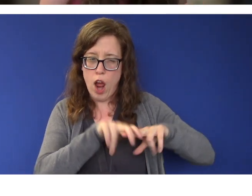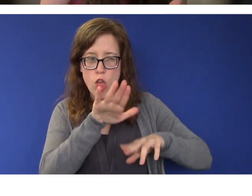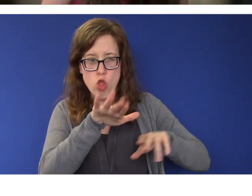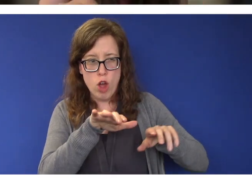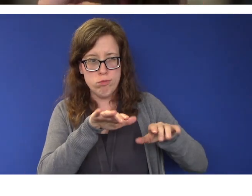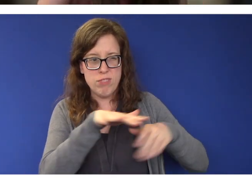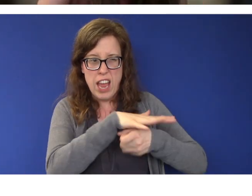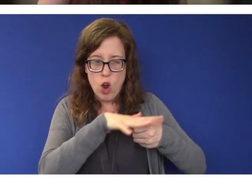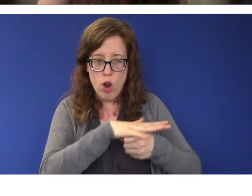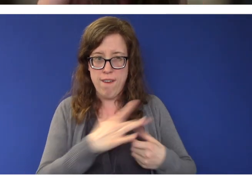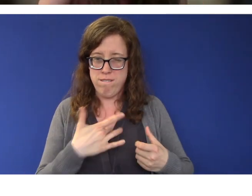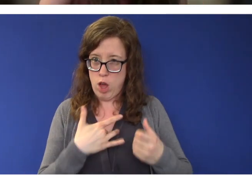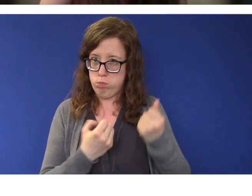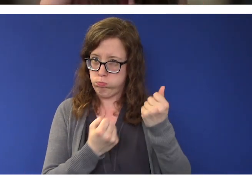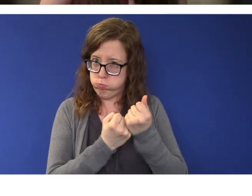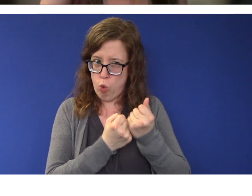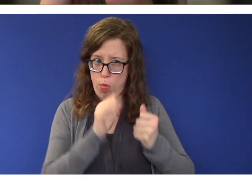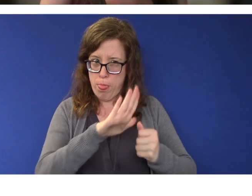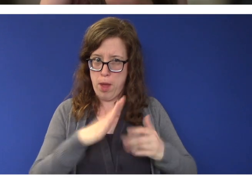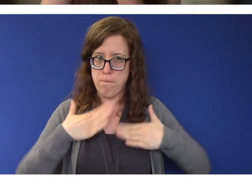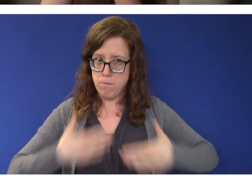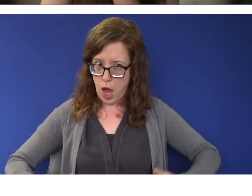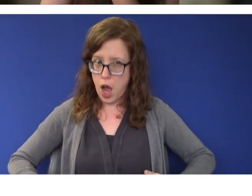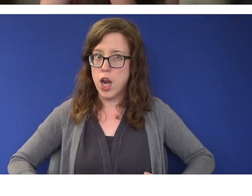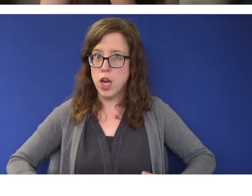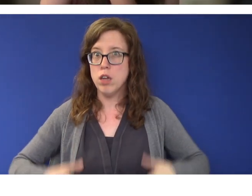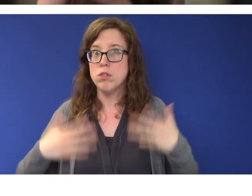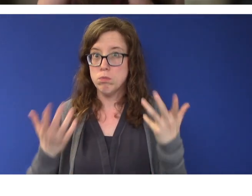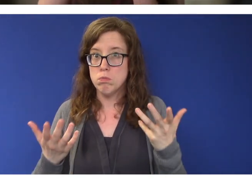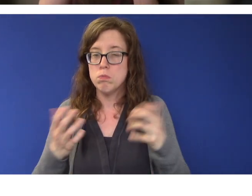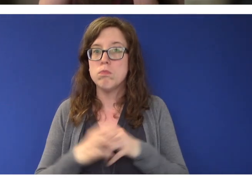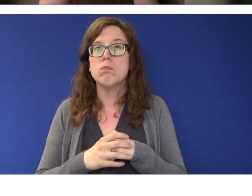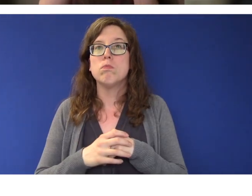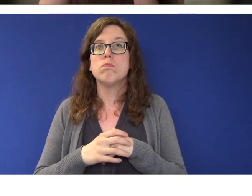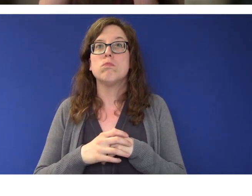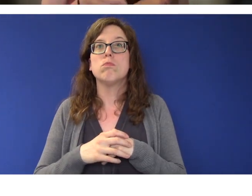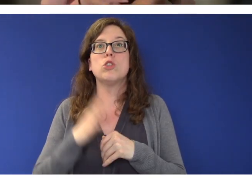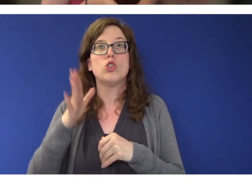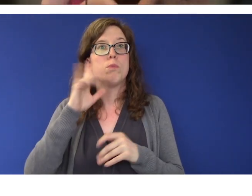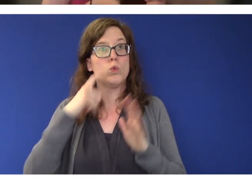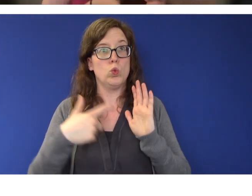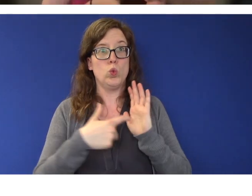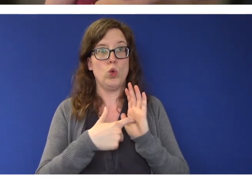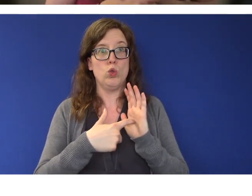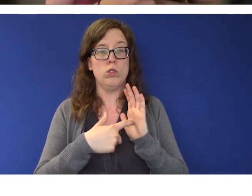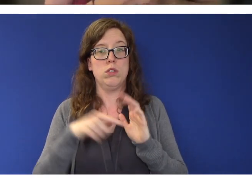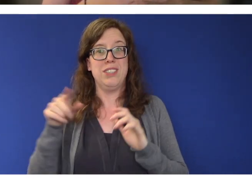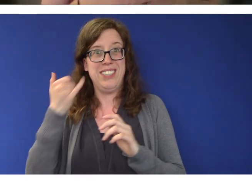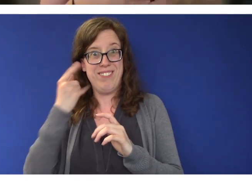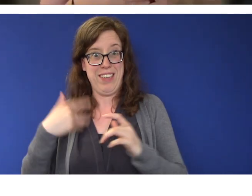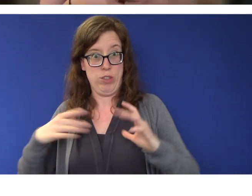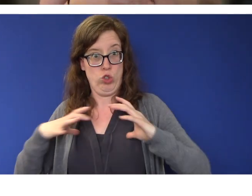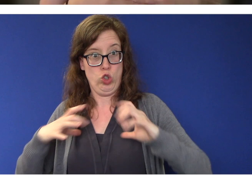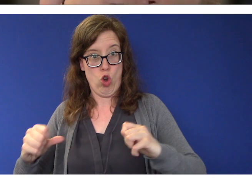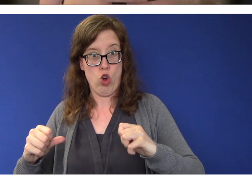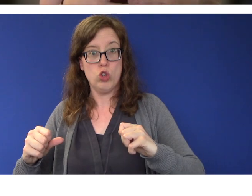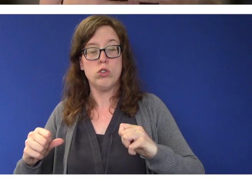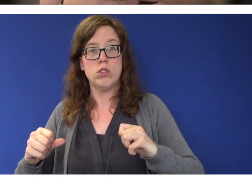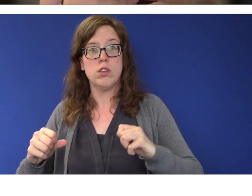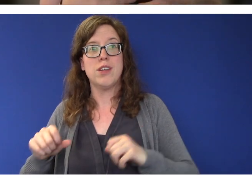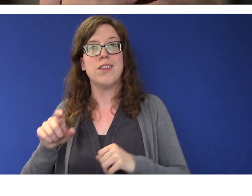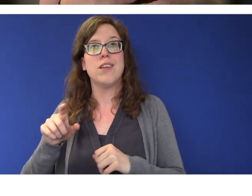it’s as supportive as it needs to be for a child. You may also notice that a child with CHARGE Syndrome prefers